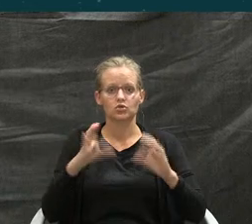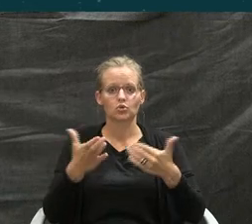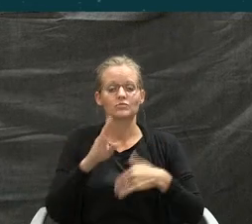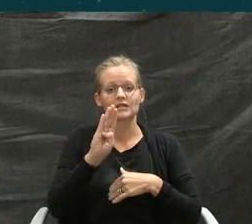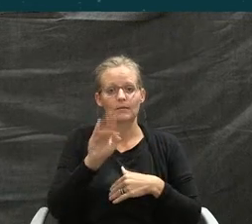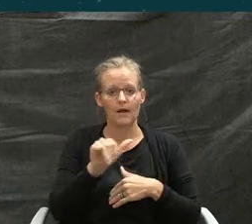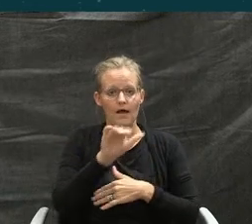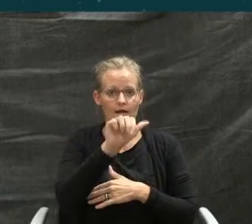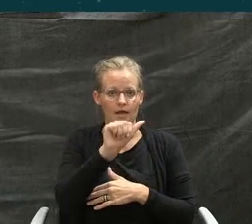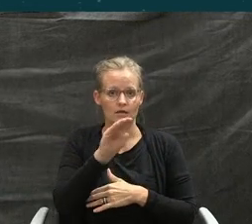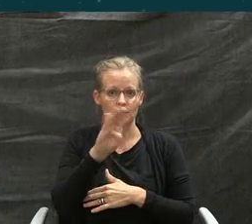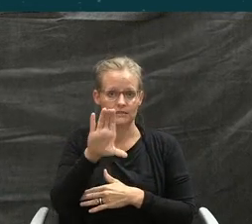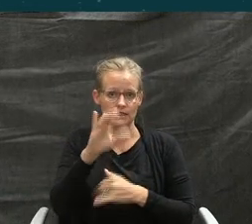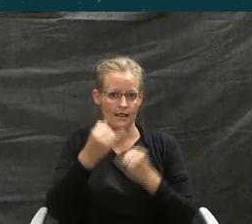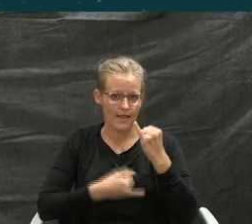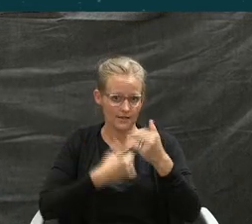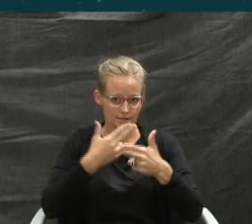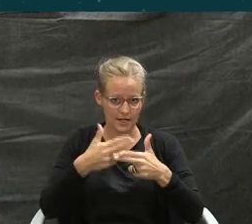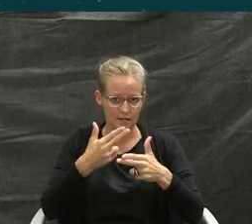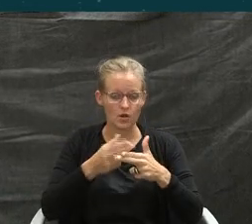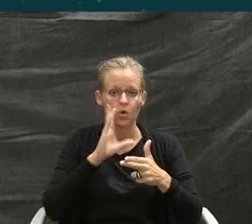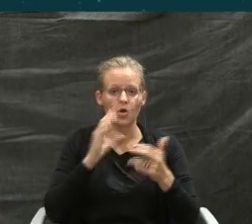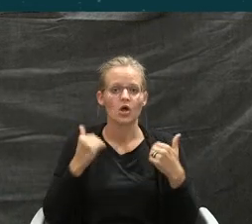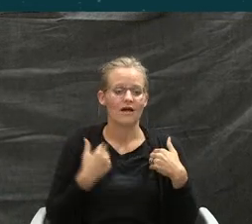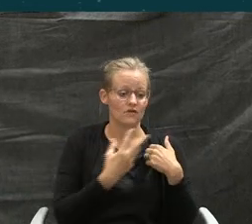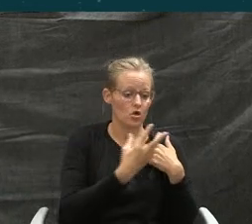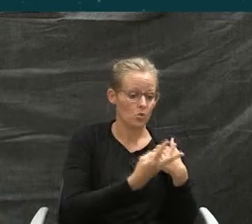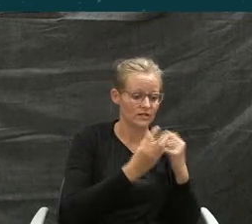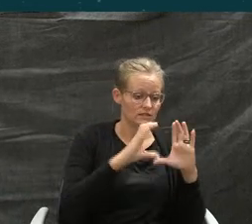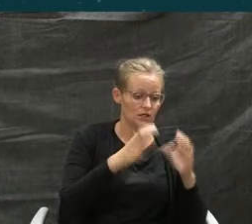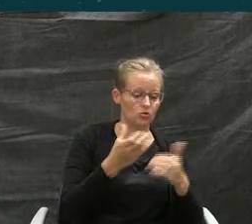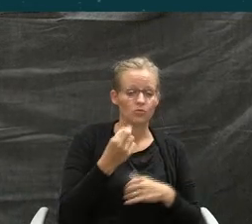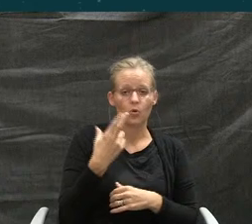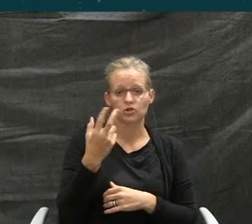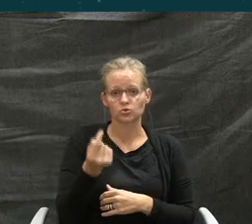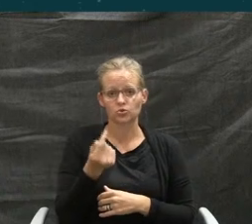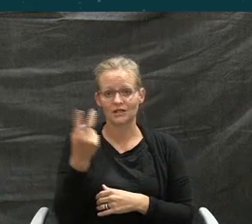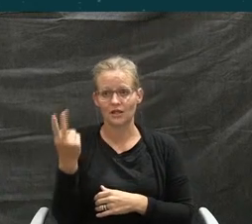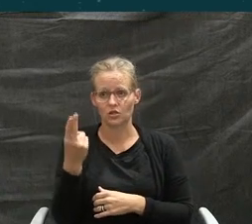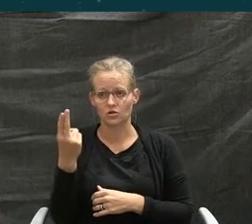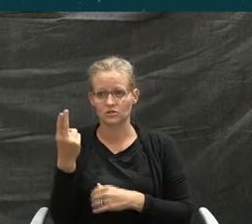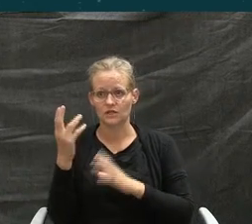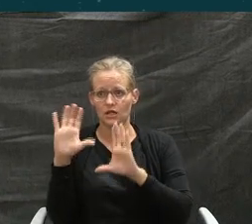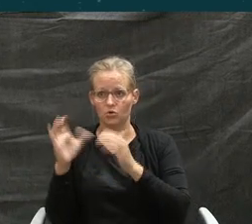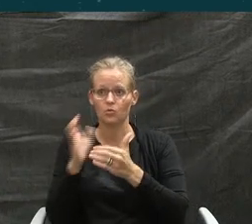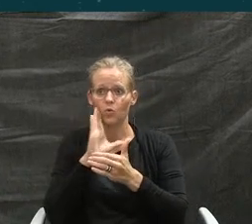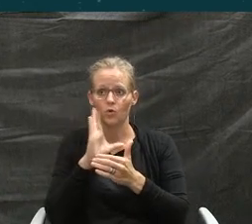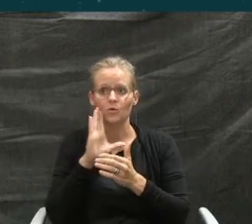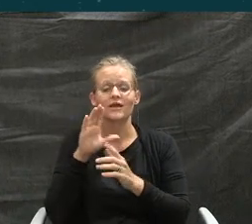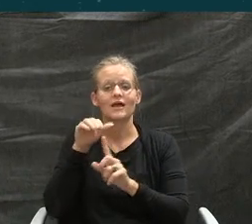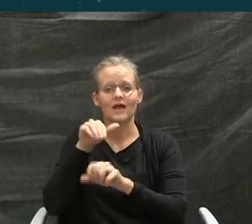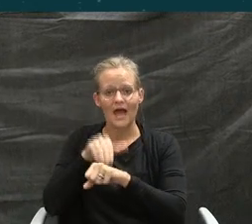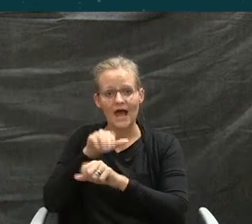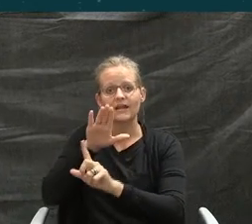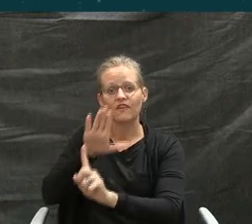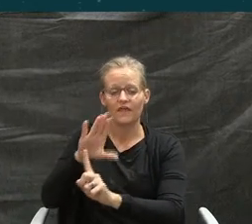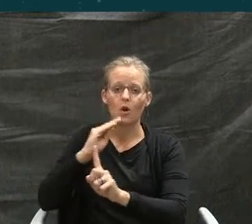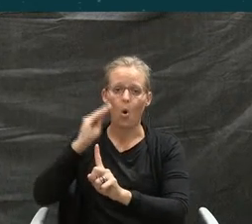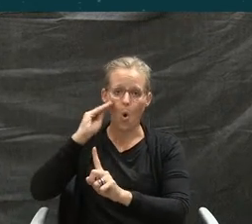Monday and Wednesday group or Tuesday and Thursday group and there will be in their home buildings on those days. So all